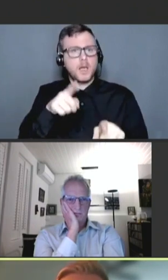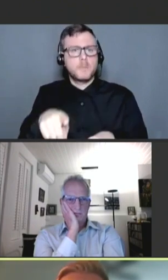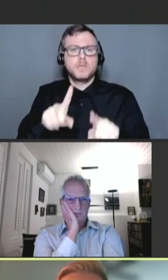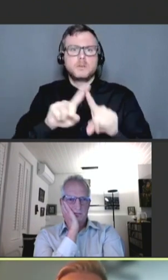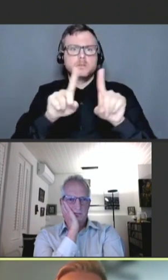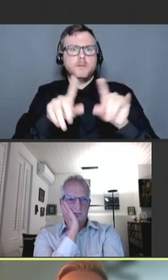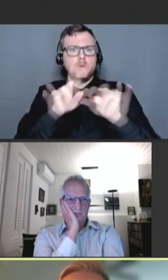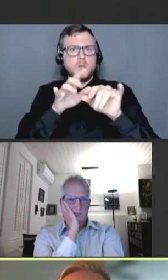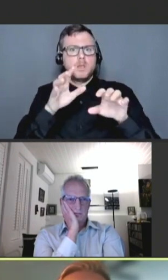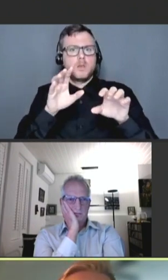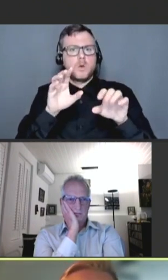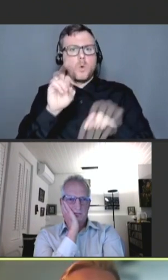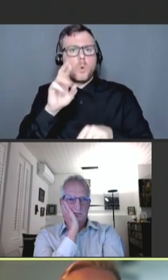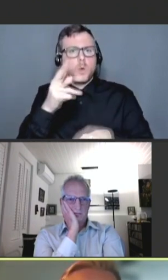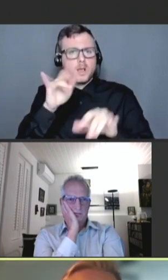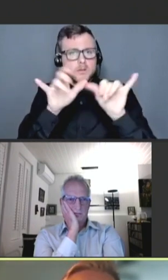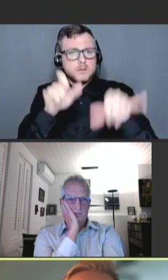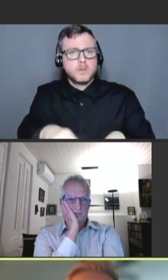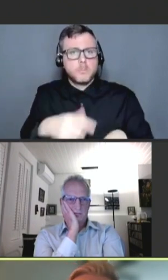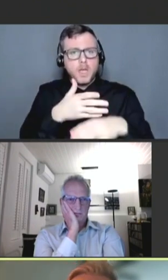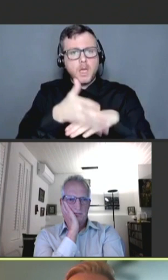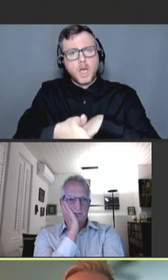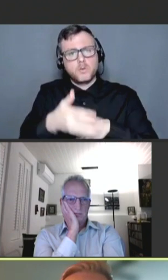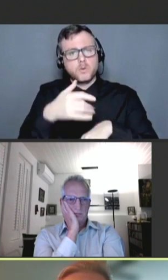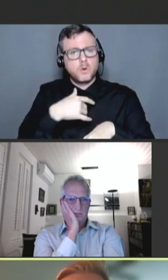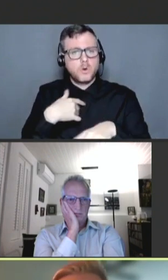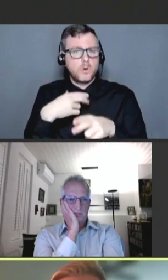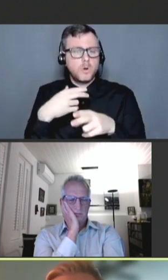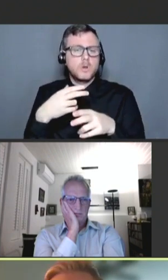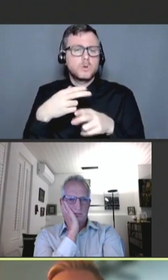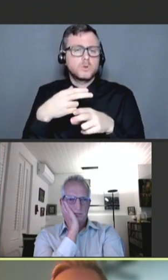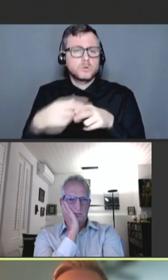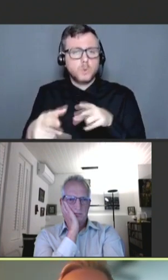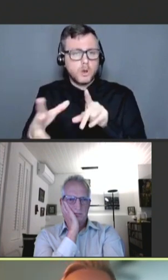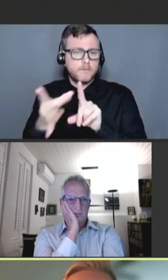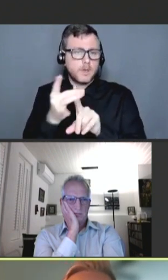appearing after an acute infection, in line with what Dr. Al-Aly had described earlier,